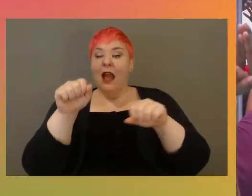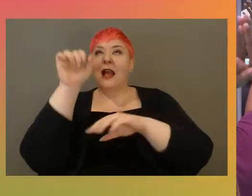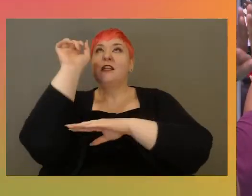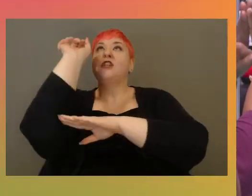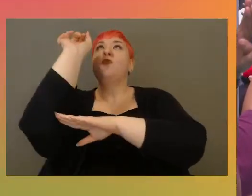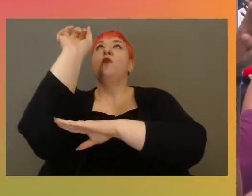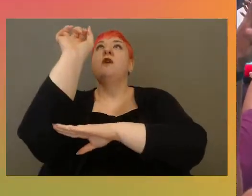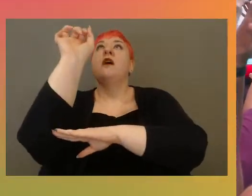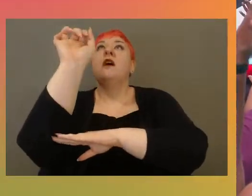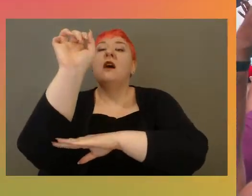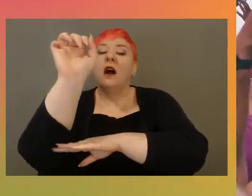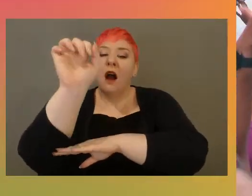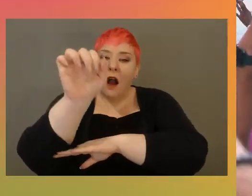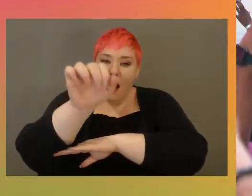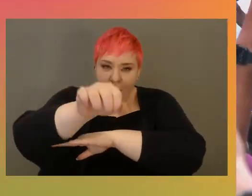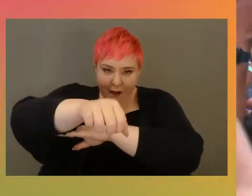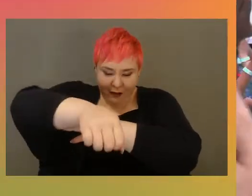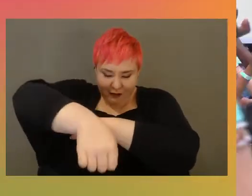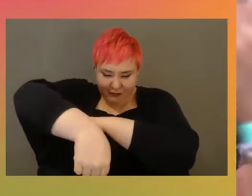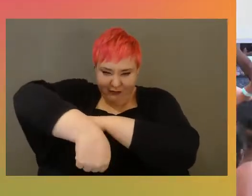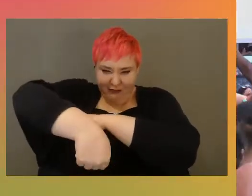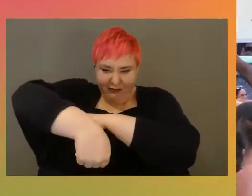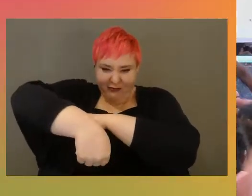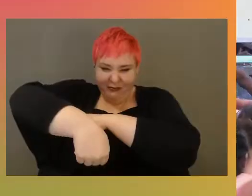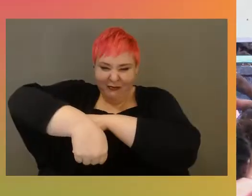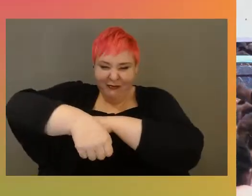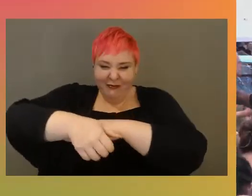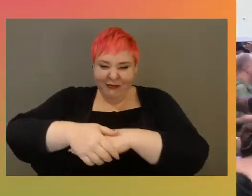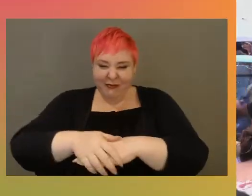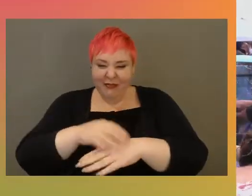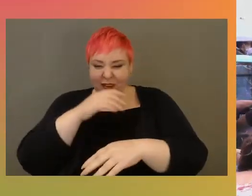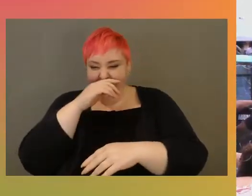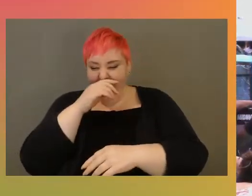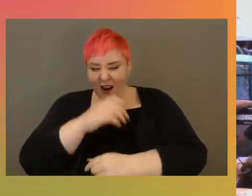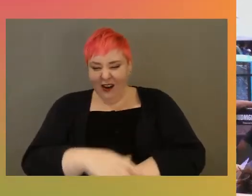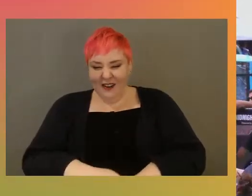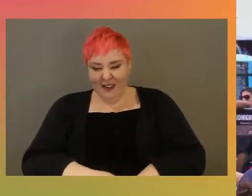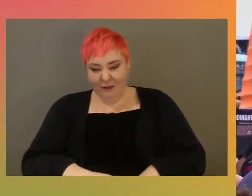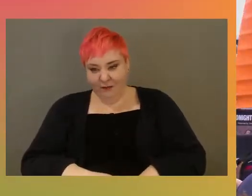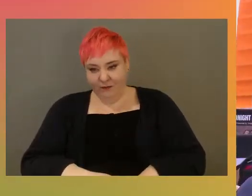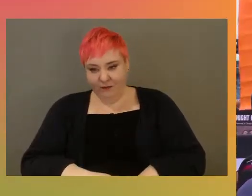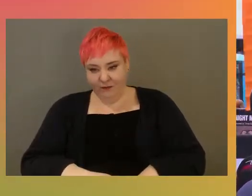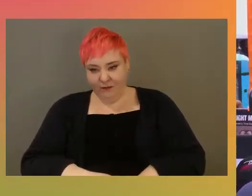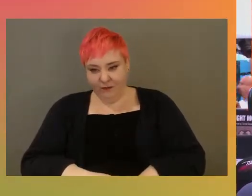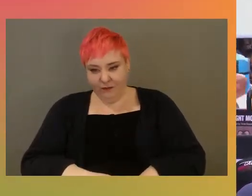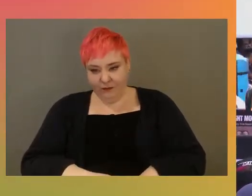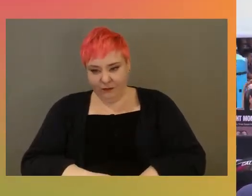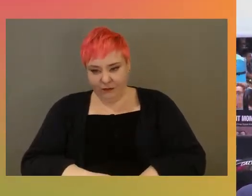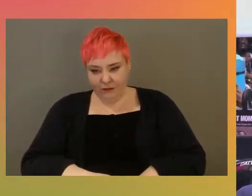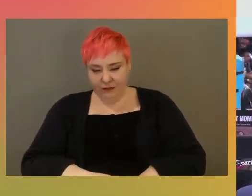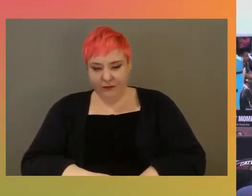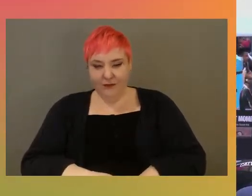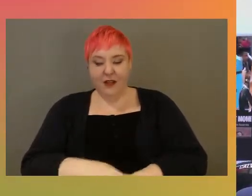LOOK TO THE SKY, LOOK AT SOMETHING AS LONG AS YOU CAN, AS YOU FOLD FORWARD INTO A